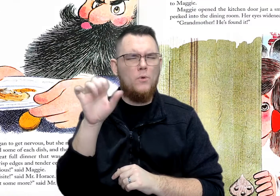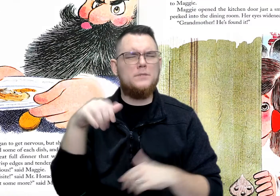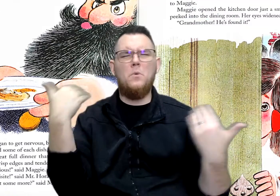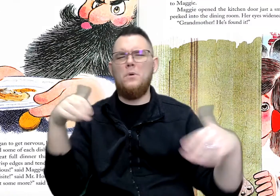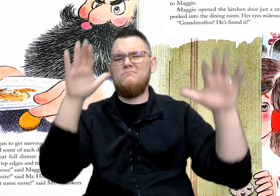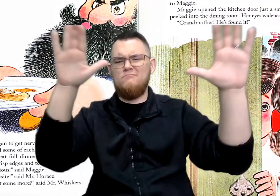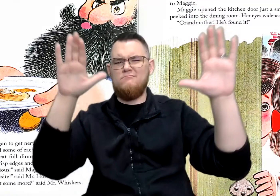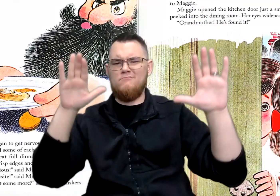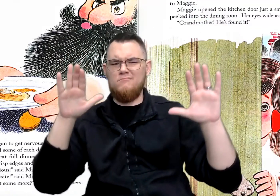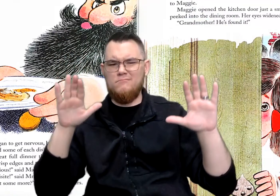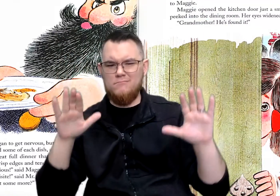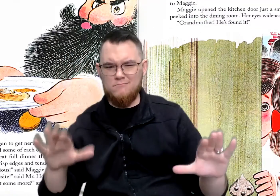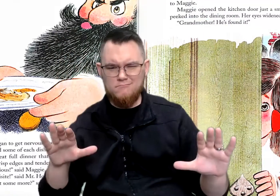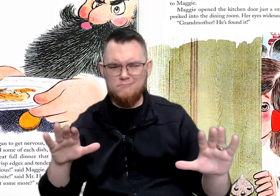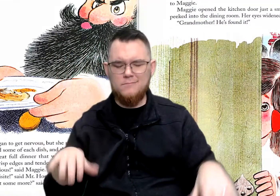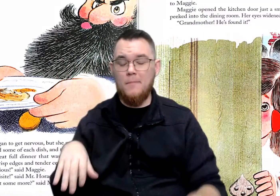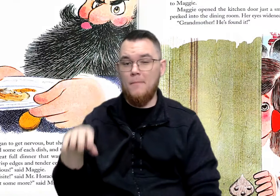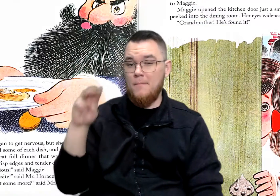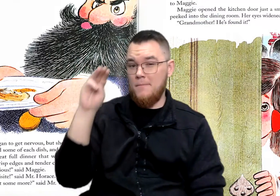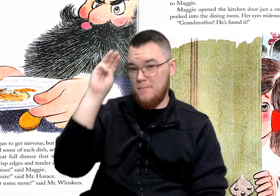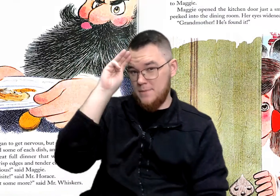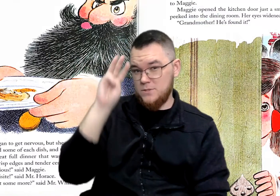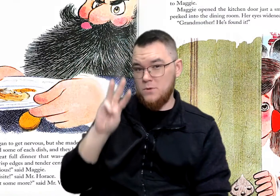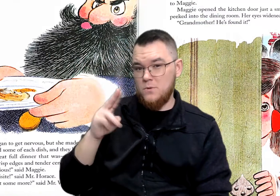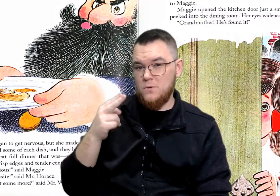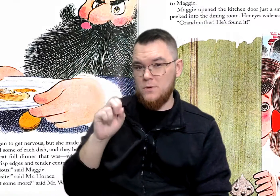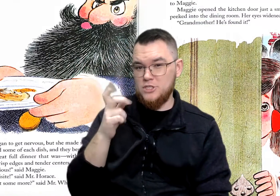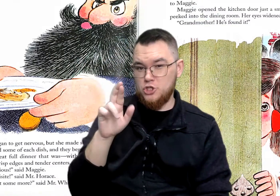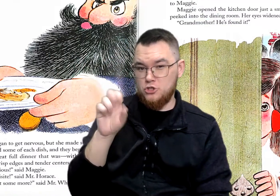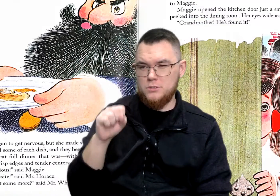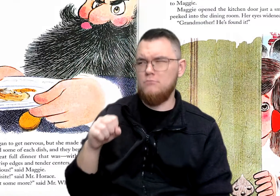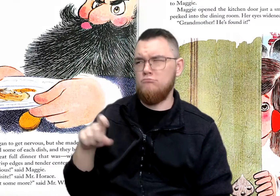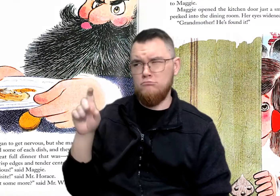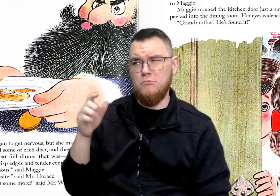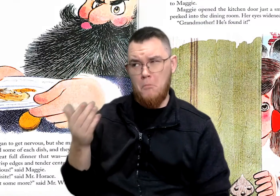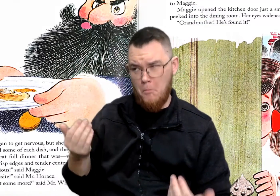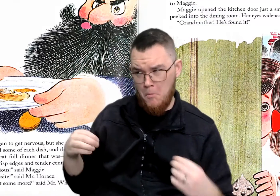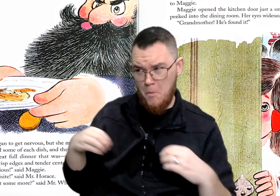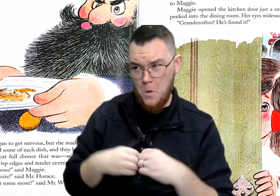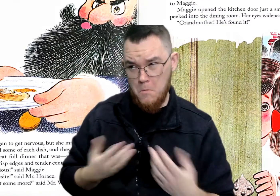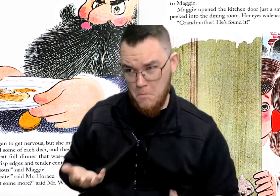“How about some more?” said Mr. Whiskers.